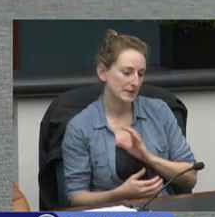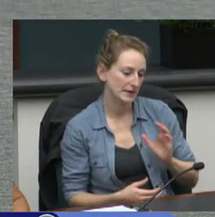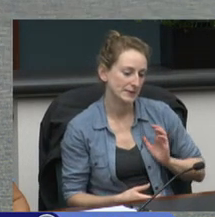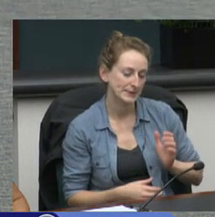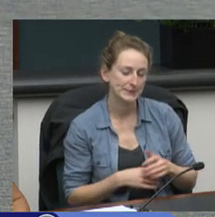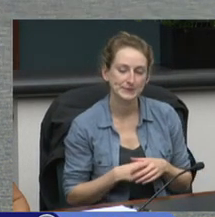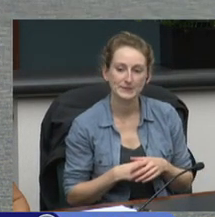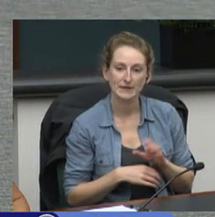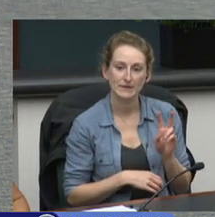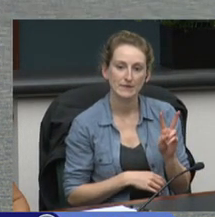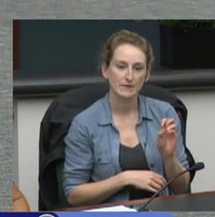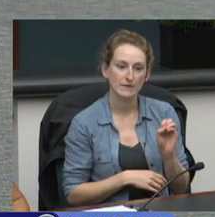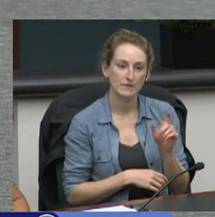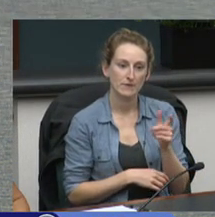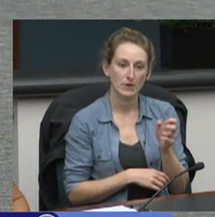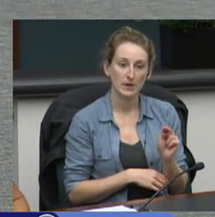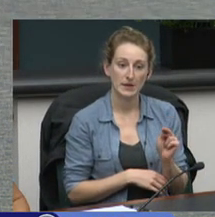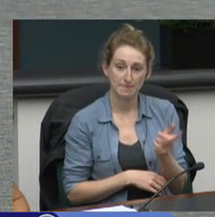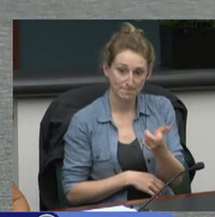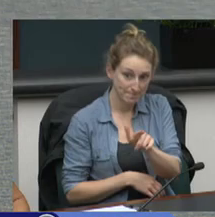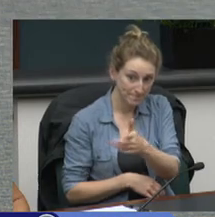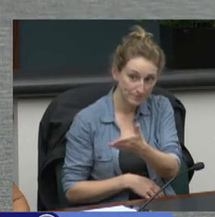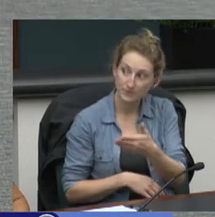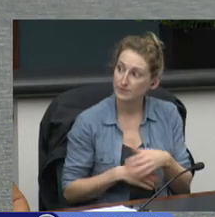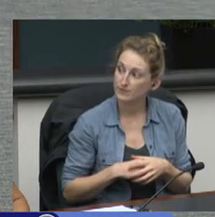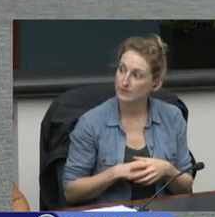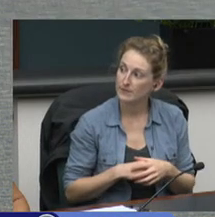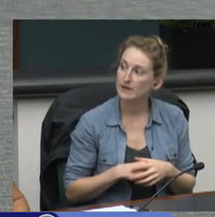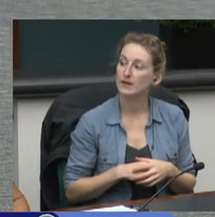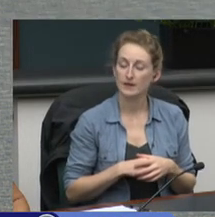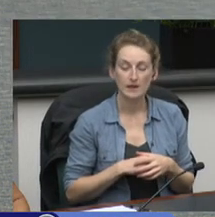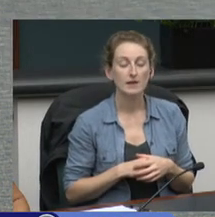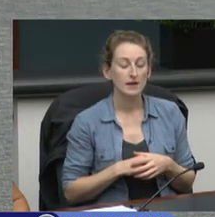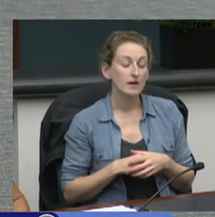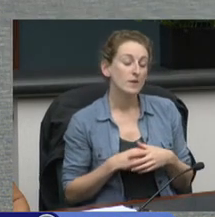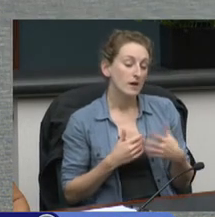well I think it also happens that the place is the cities that we treasure